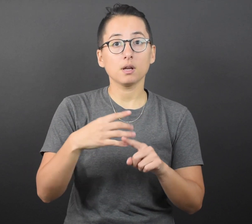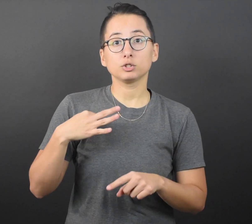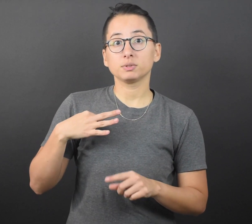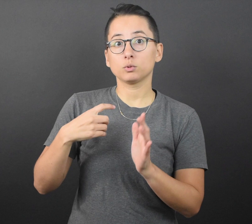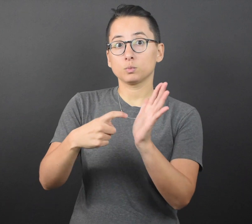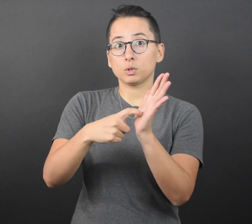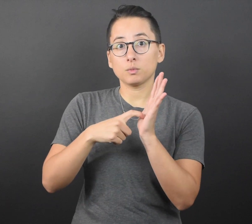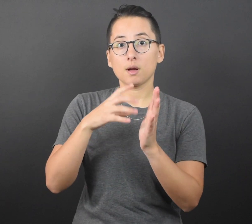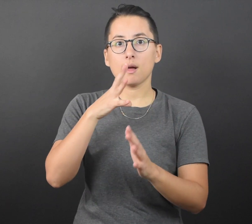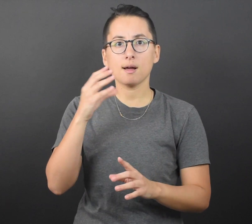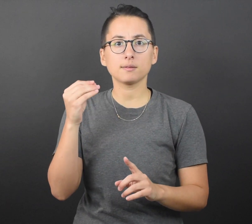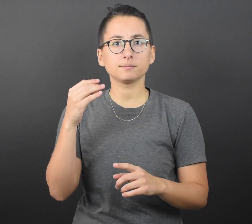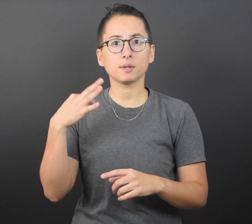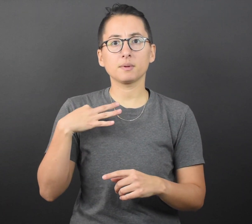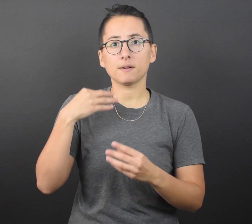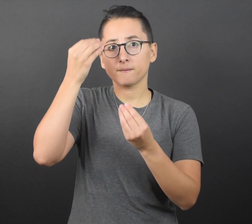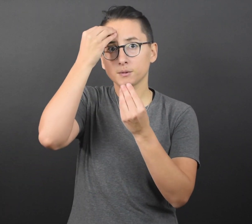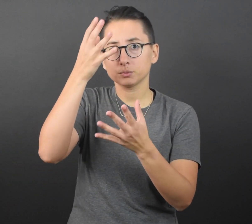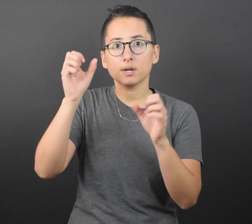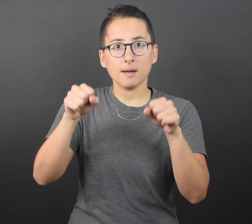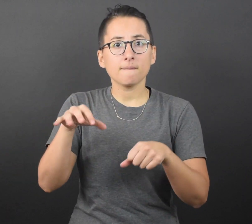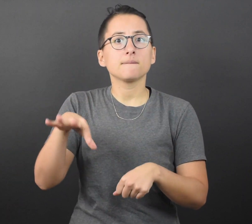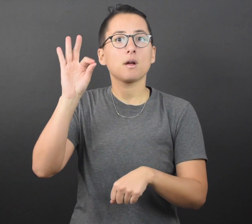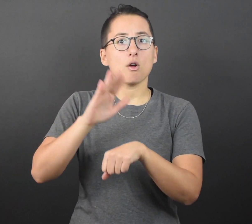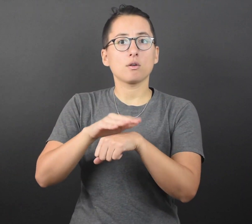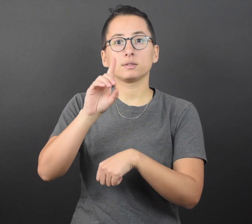To be eligible, businesses must operate in Minnesota and